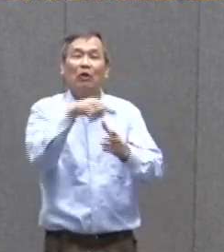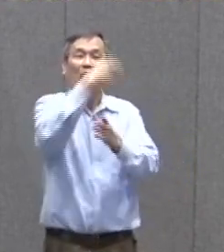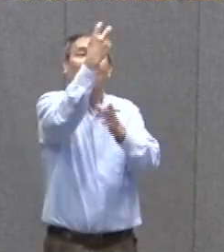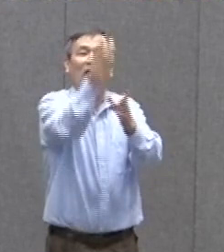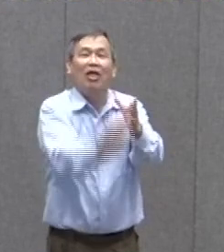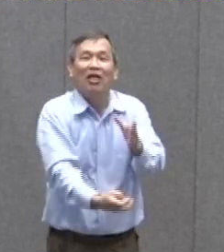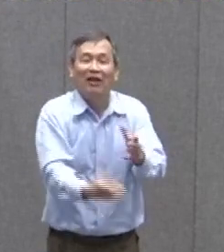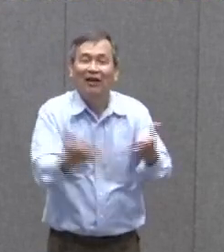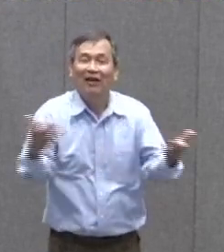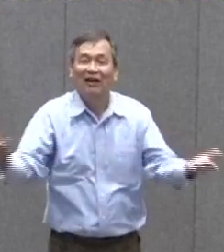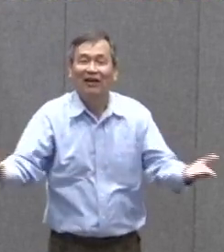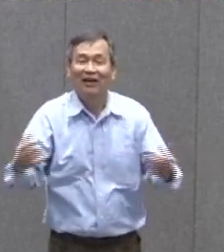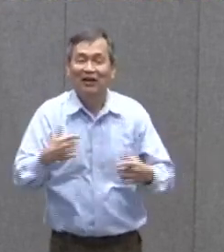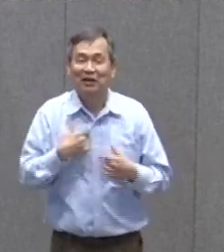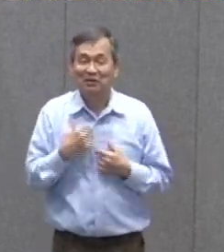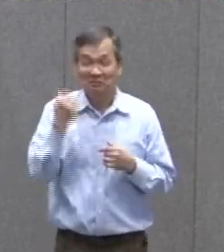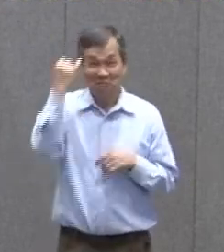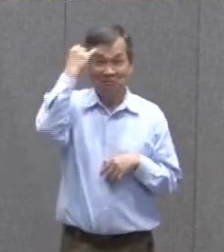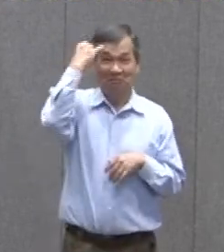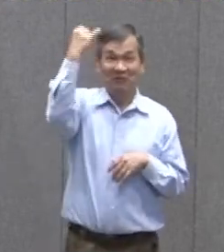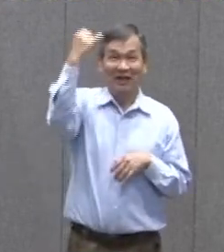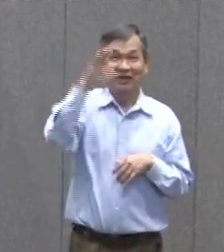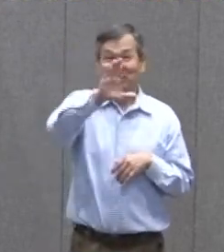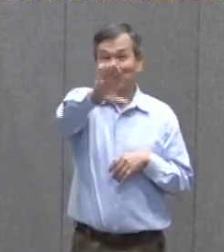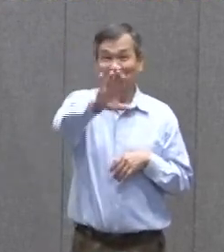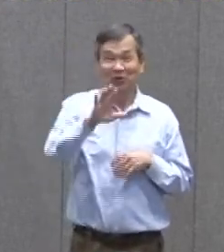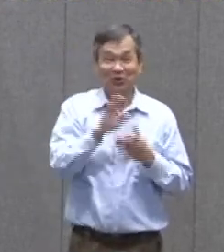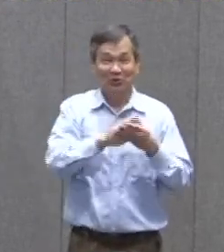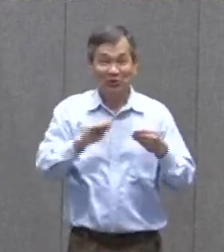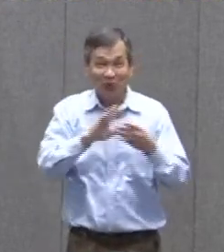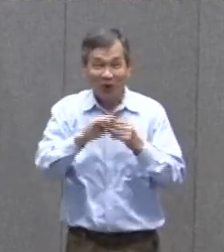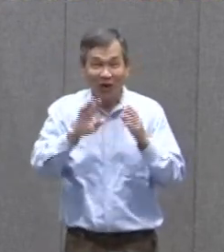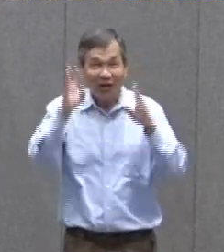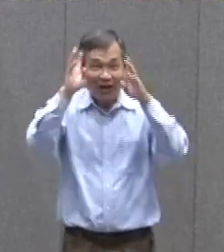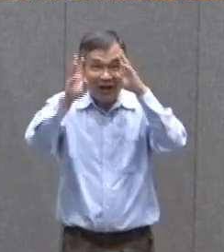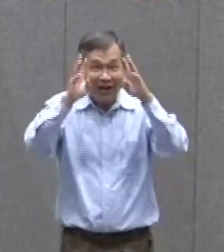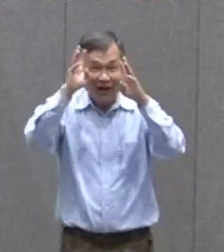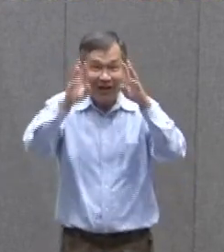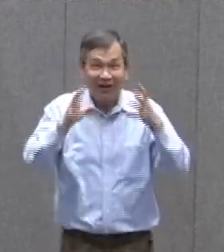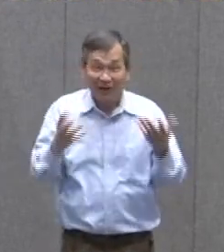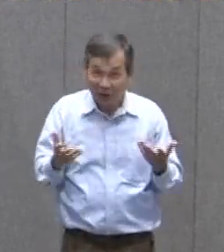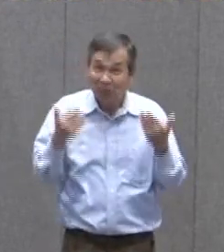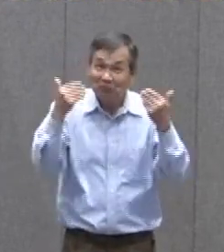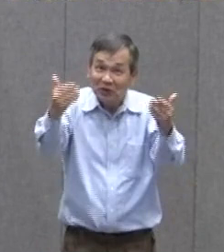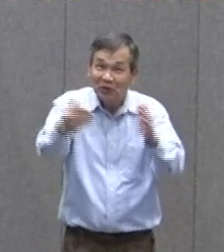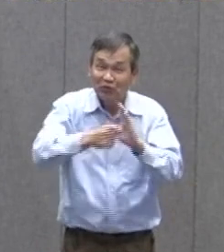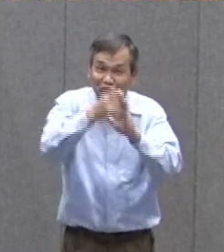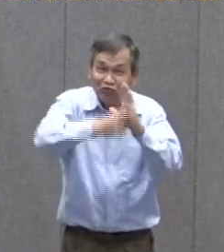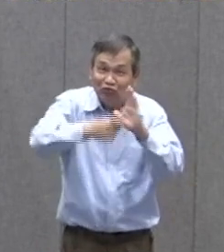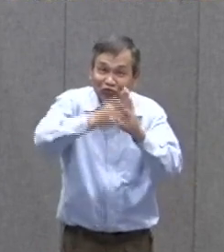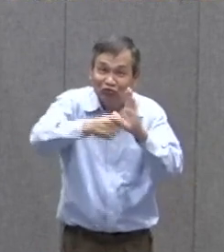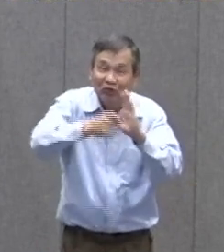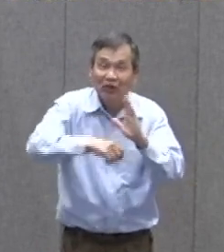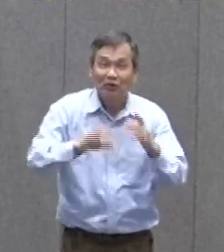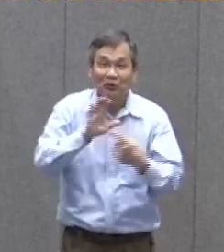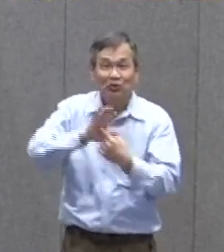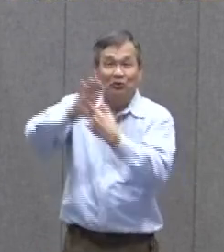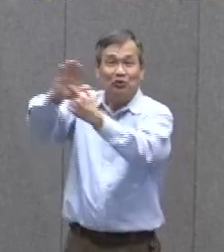I can't imagine what those stories would be all about. Hopefully you can share that story with your family